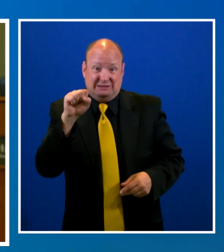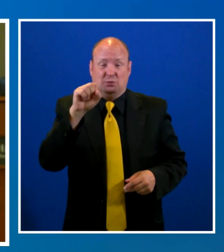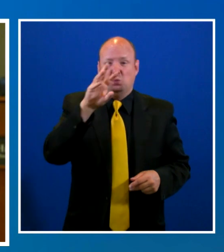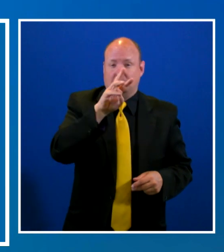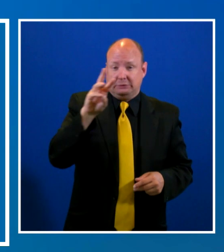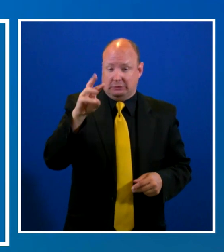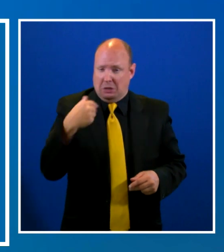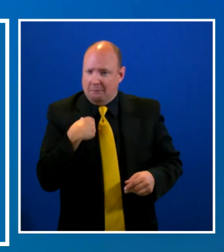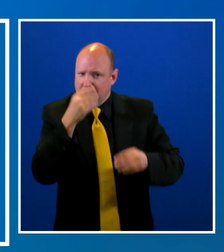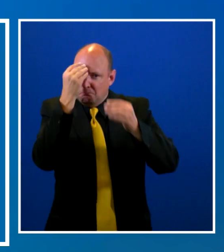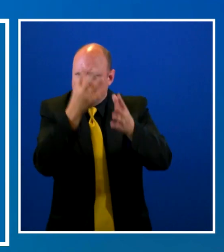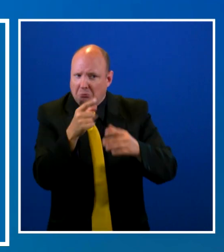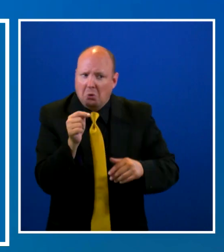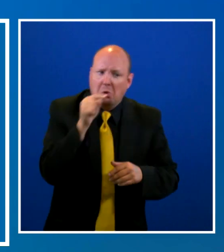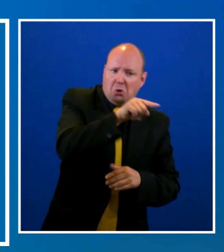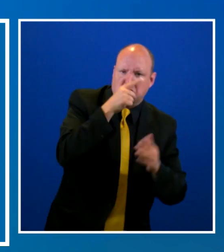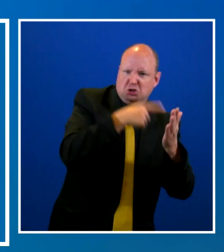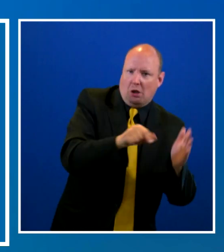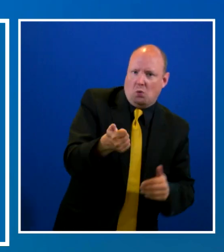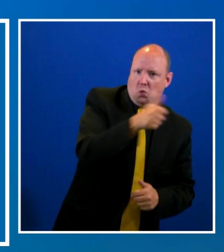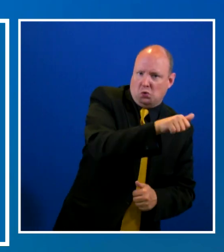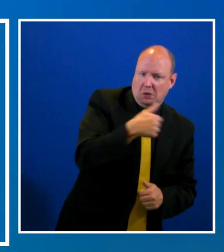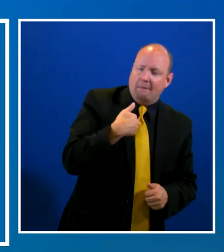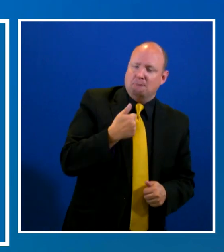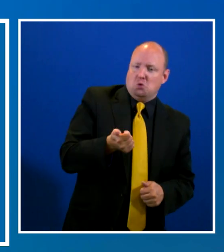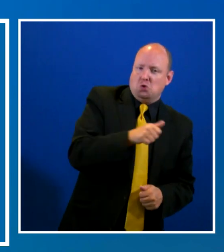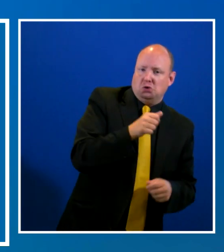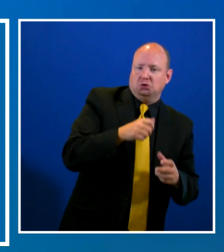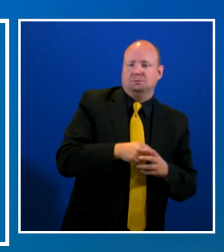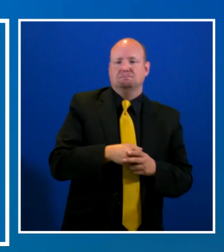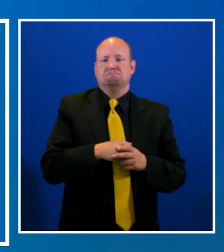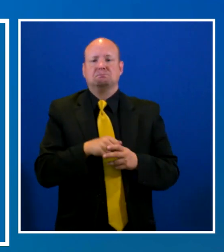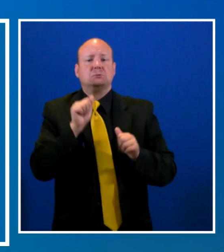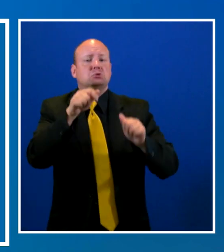contact the Clark County Volunteer Lawyers Program or